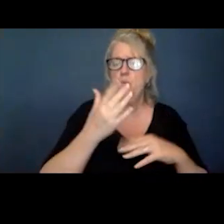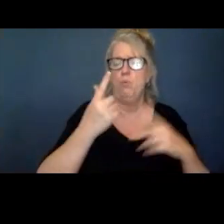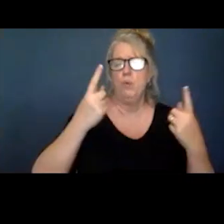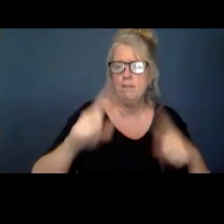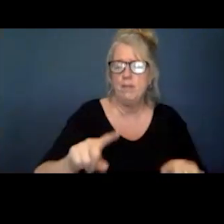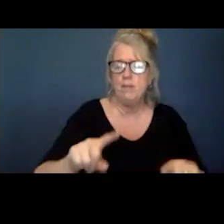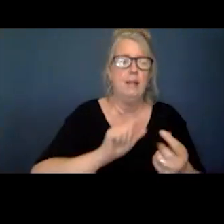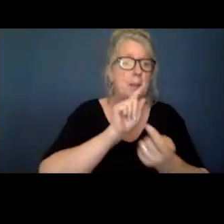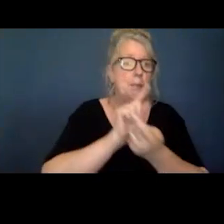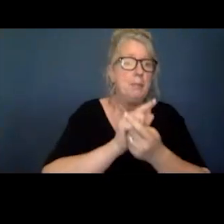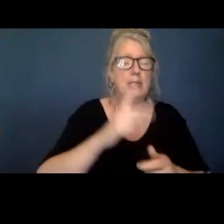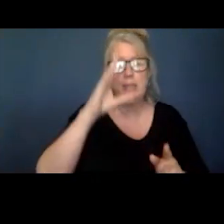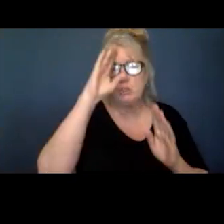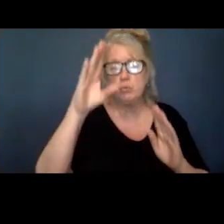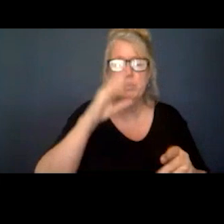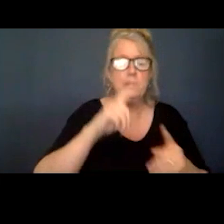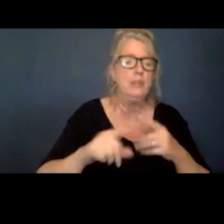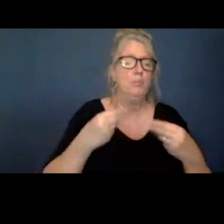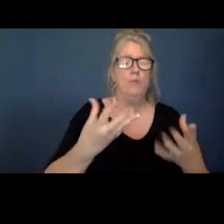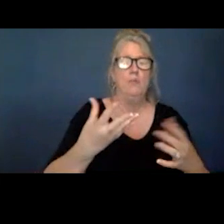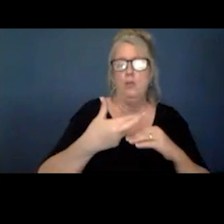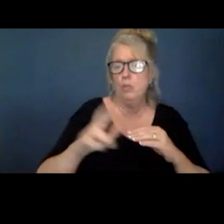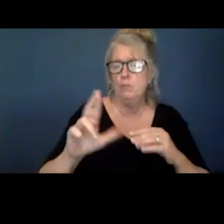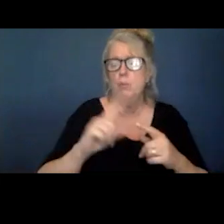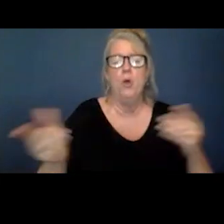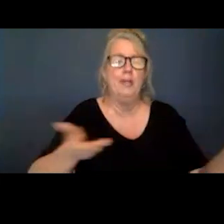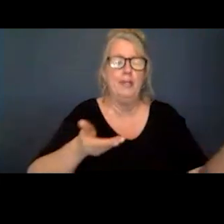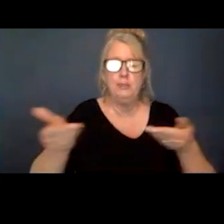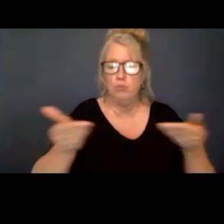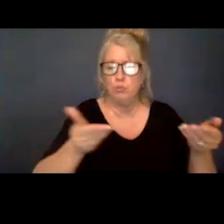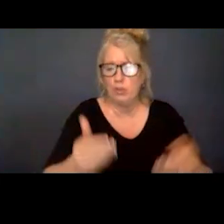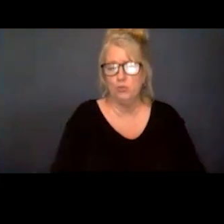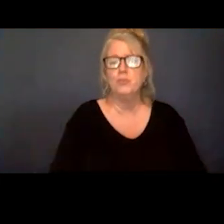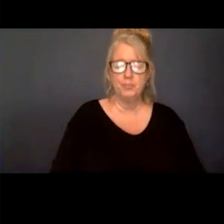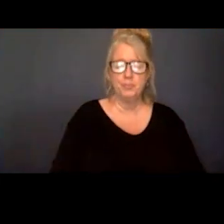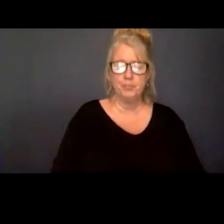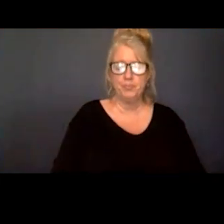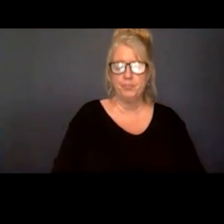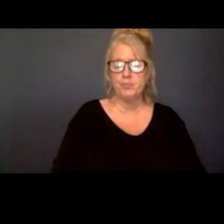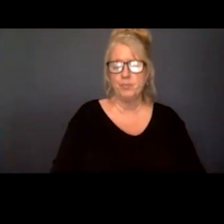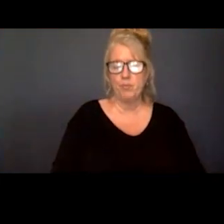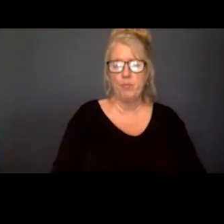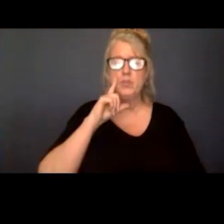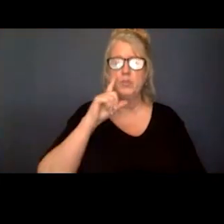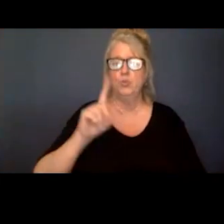greets, provide you with referrals, and make introductions. For participant recruitment,